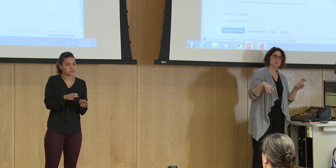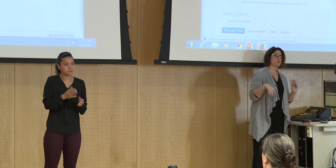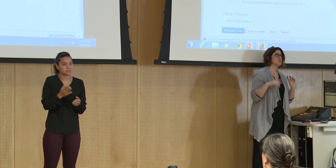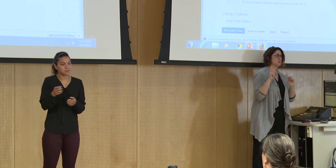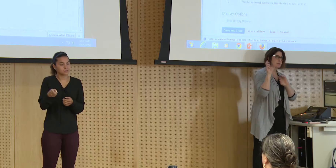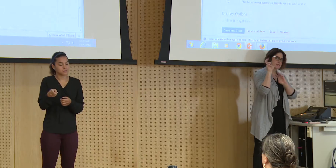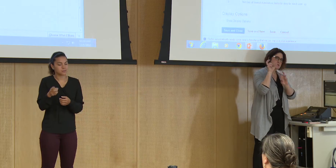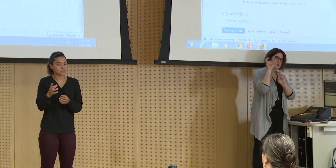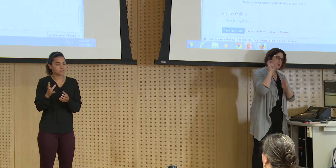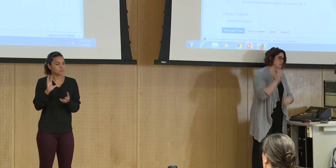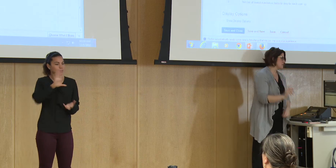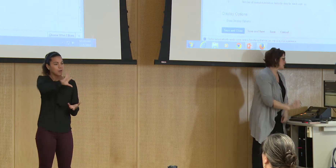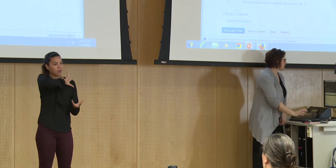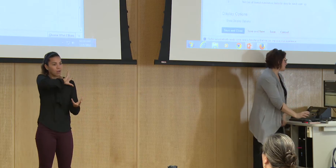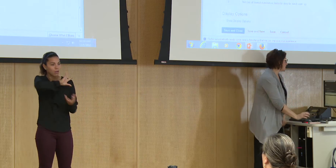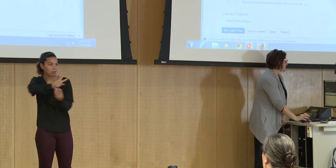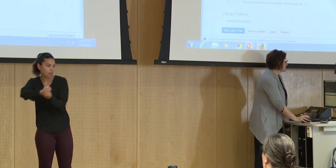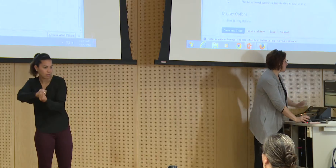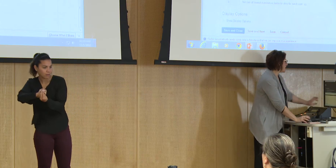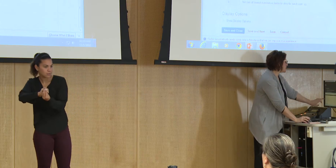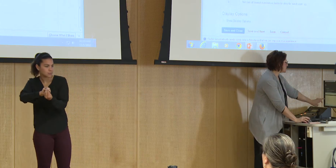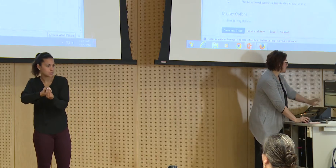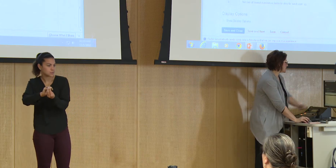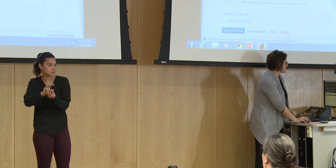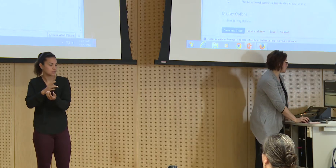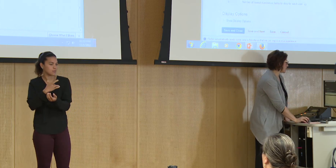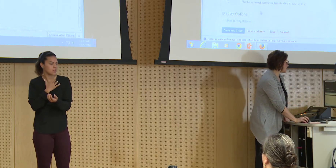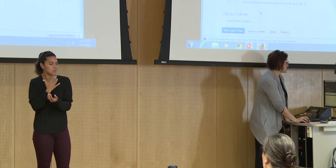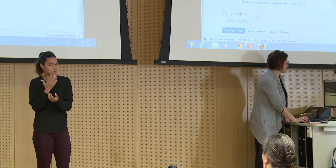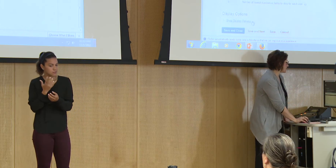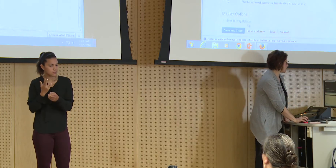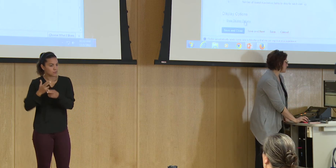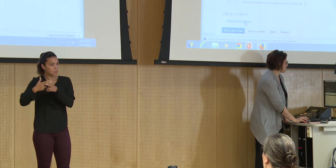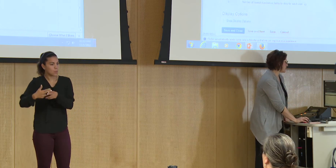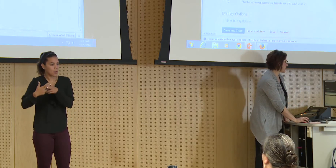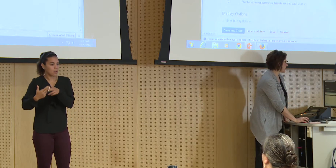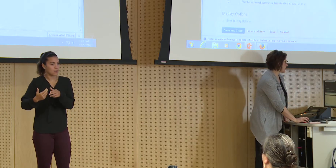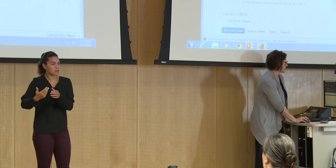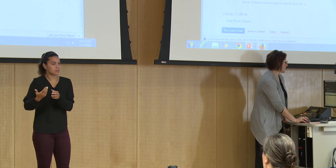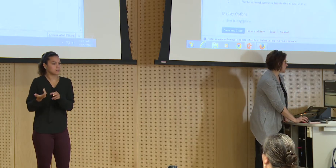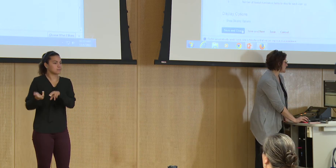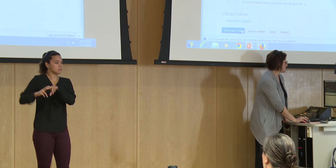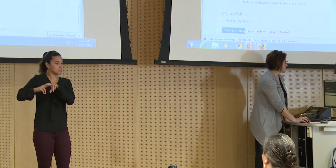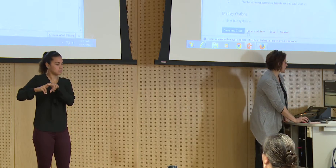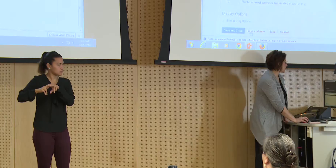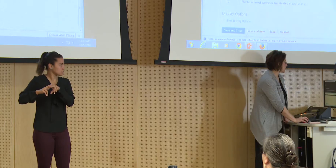So I'm going to split up and manually assign the weights for items in this category.